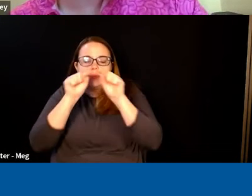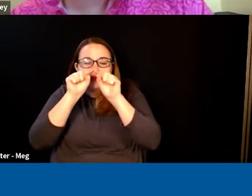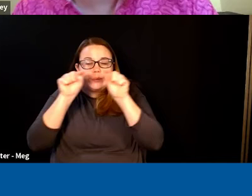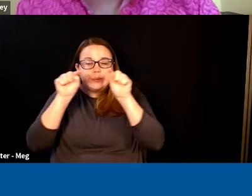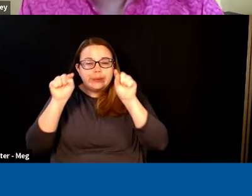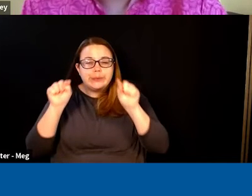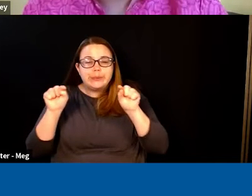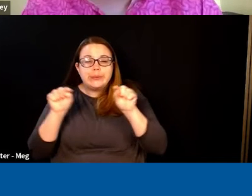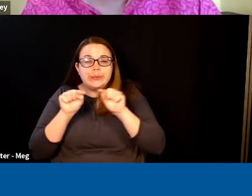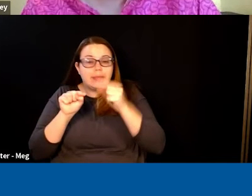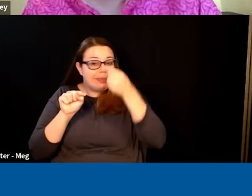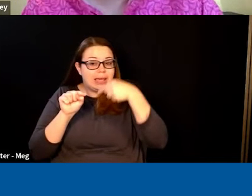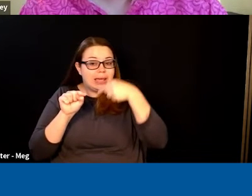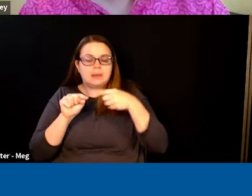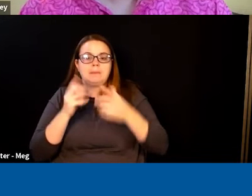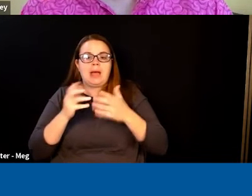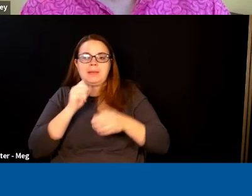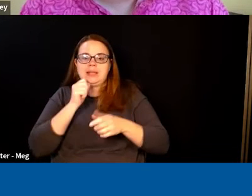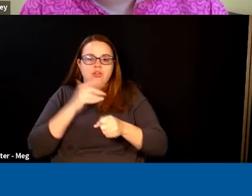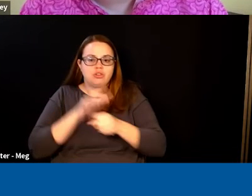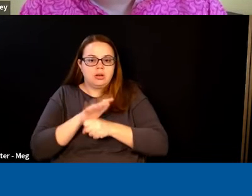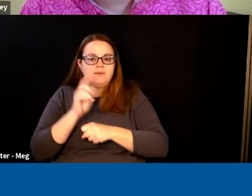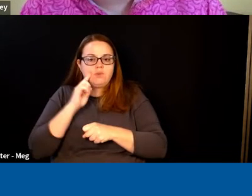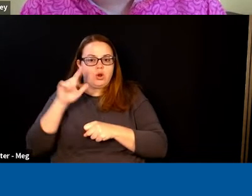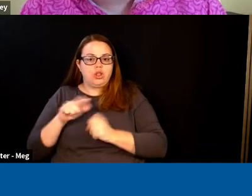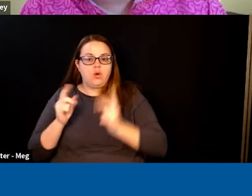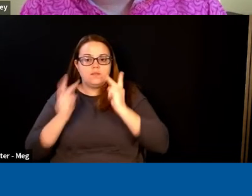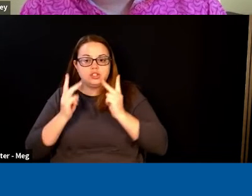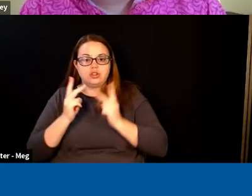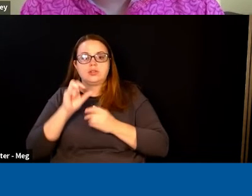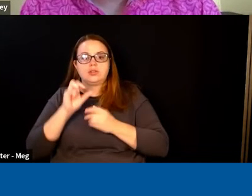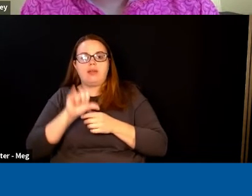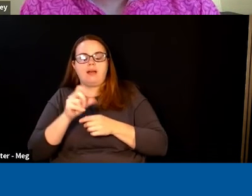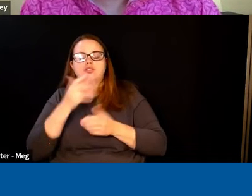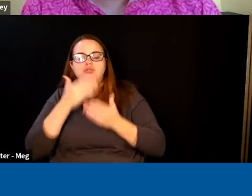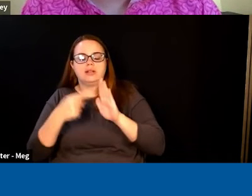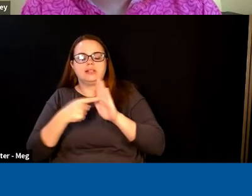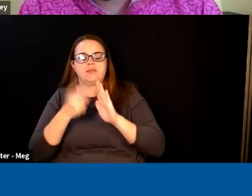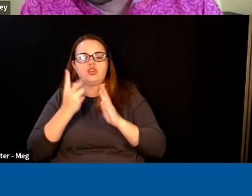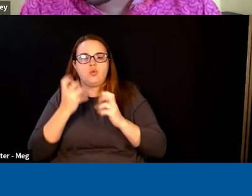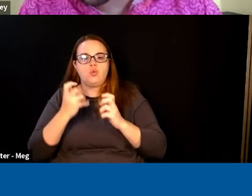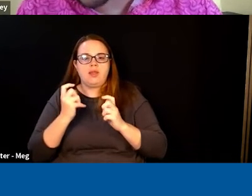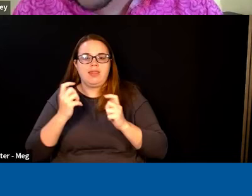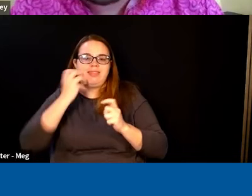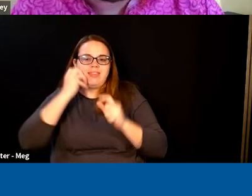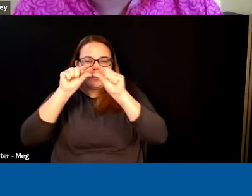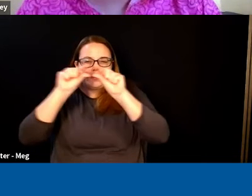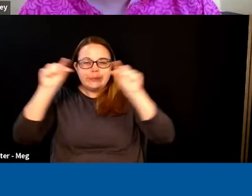So this is an example where you want to get a little bit heavy-handed with your approach in terms of those gentle nudges.